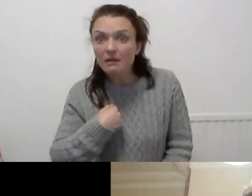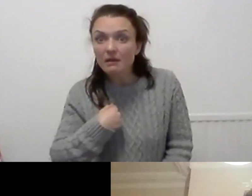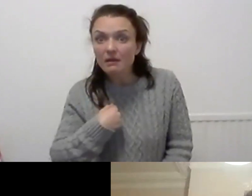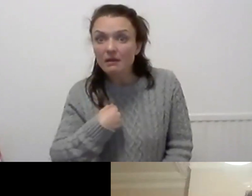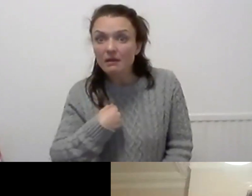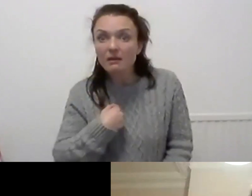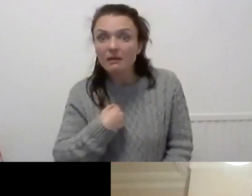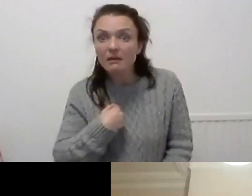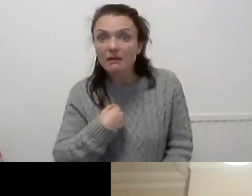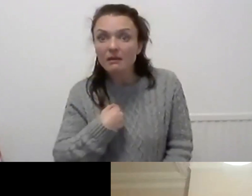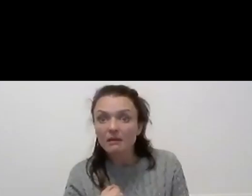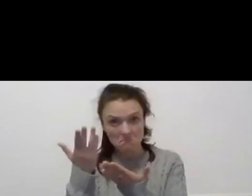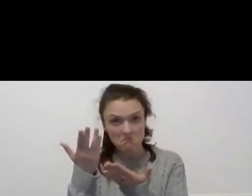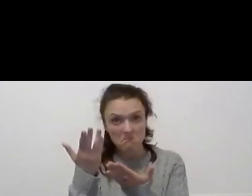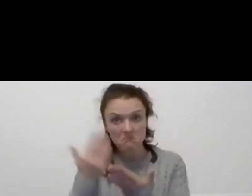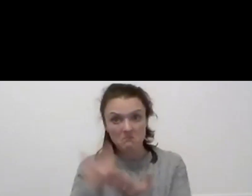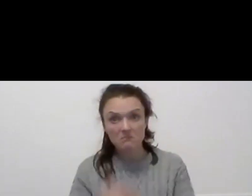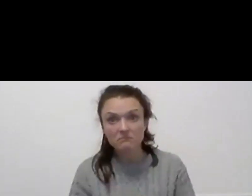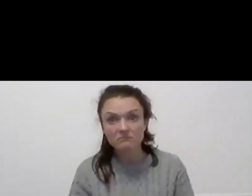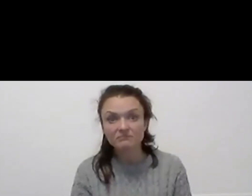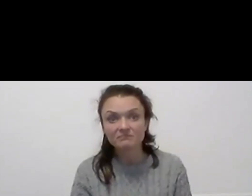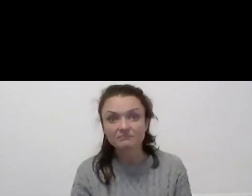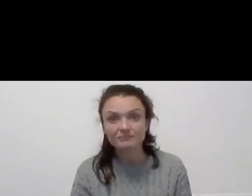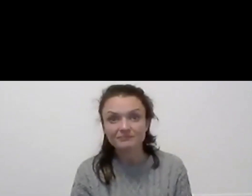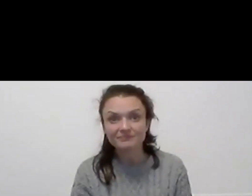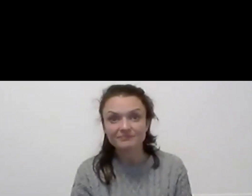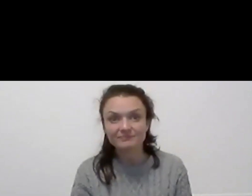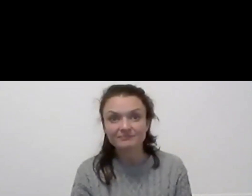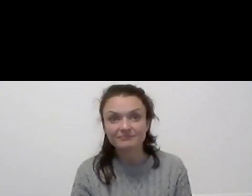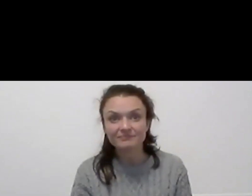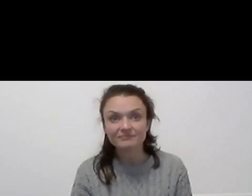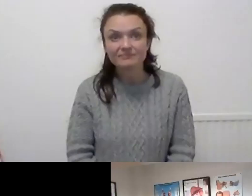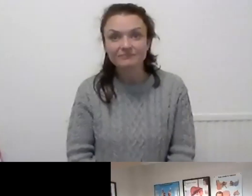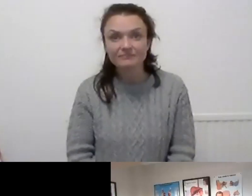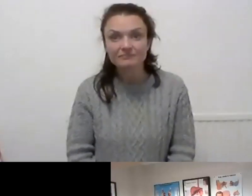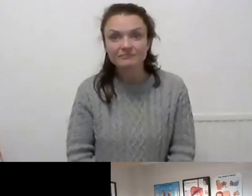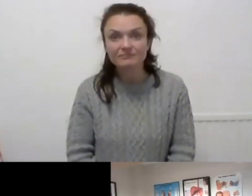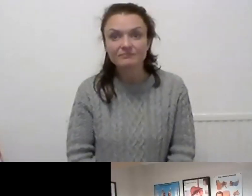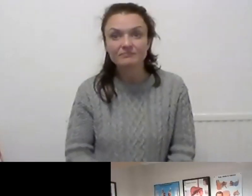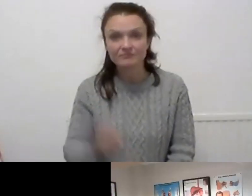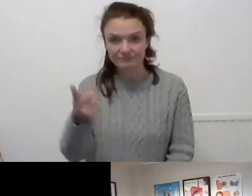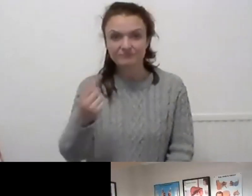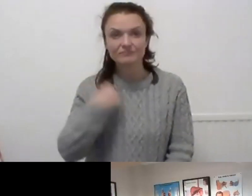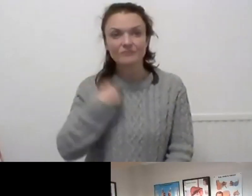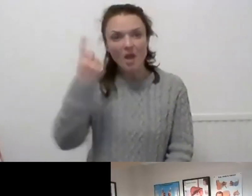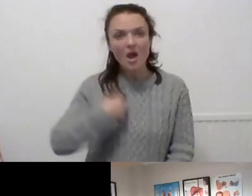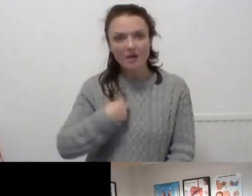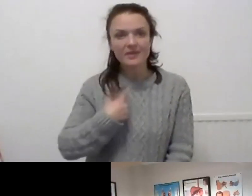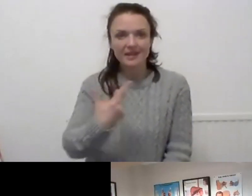Go ahead do the I was about to go ahead. I think the vaccine the rollout has to play out in phases